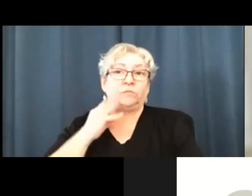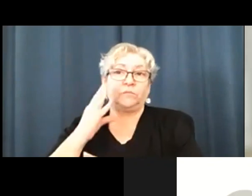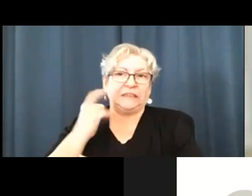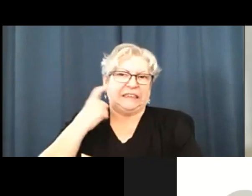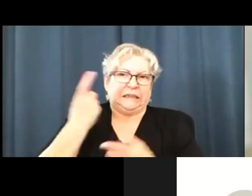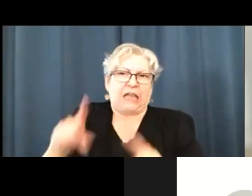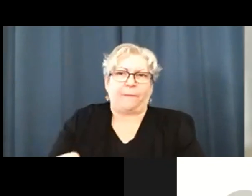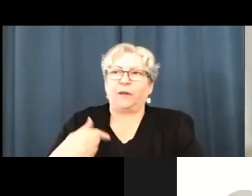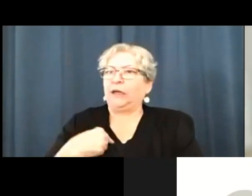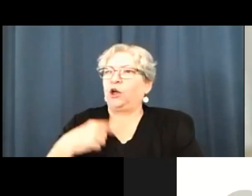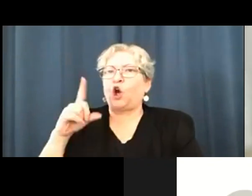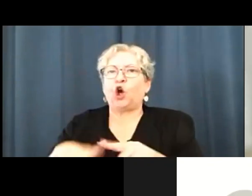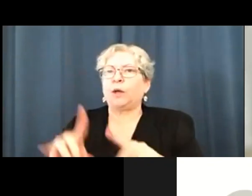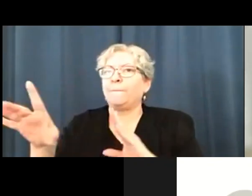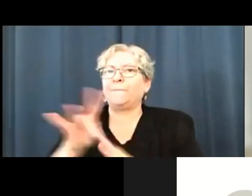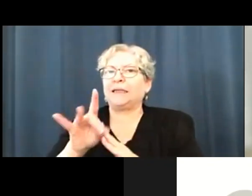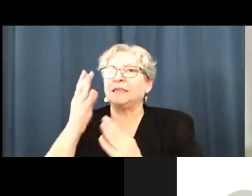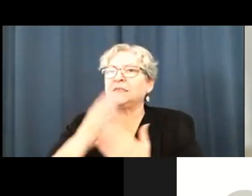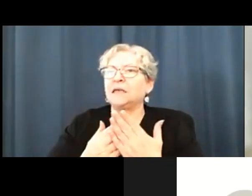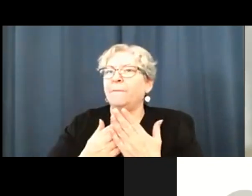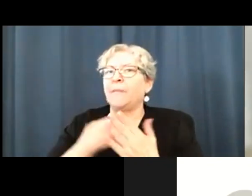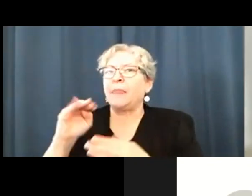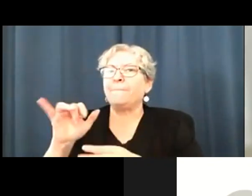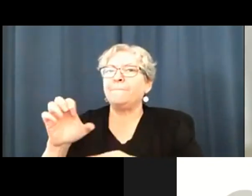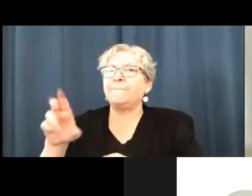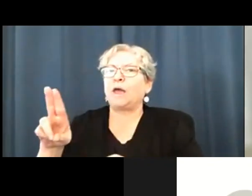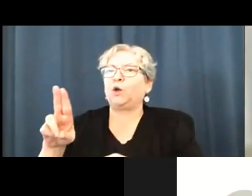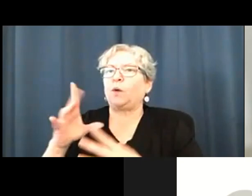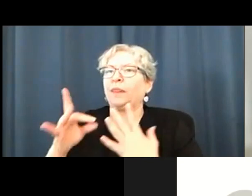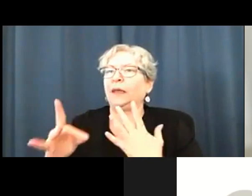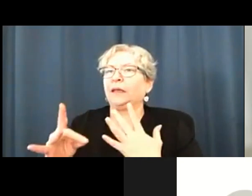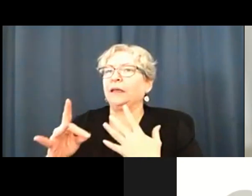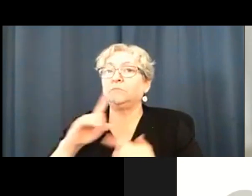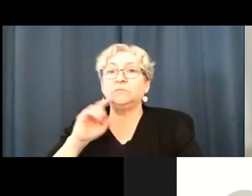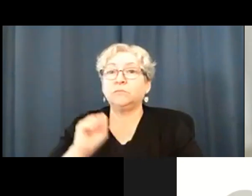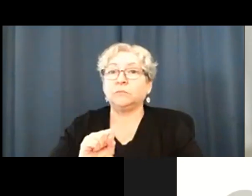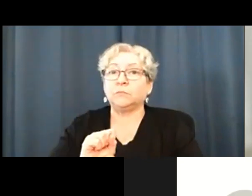I was not able to select some of the sub-menu items. Literally, I would not able to even access